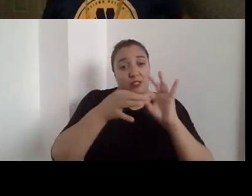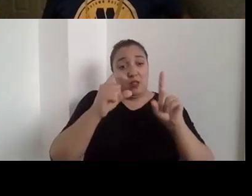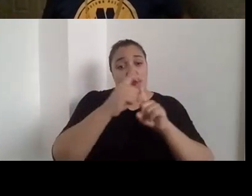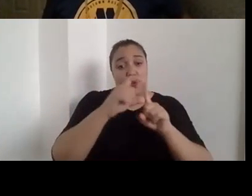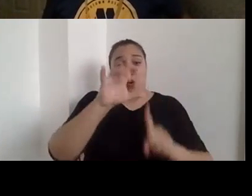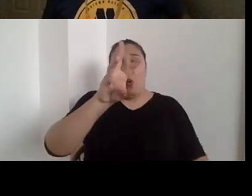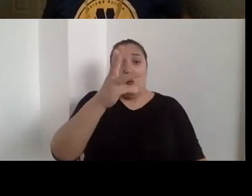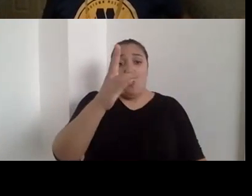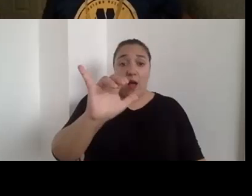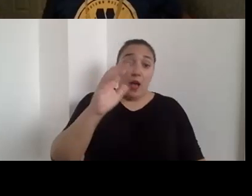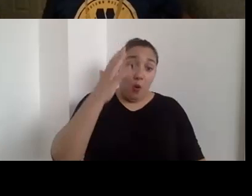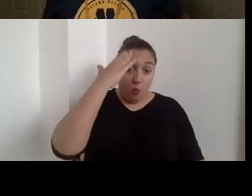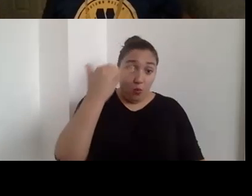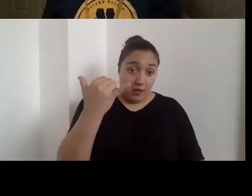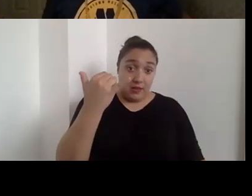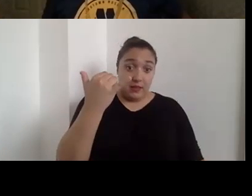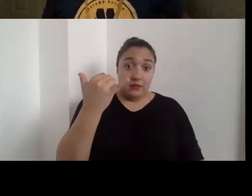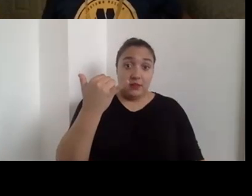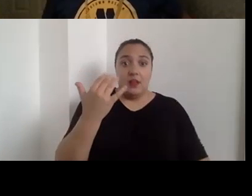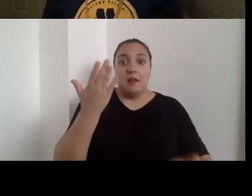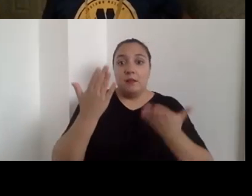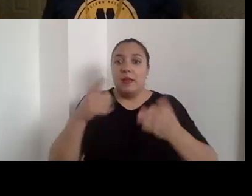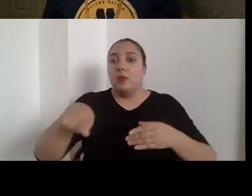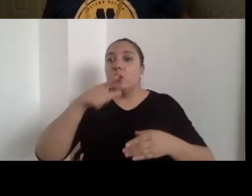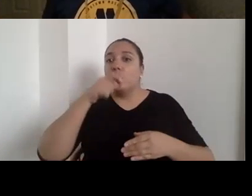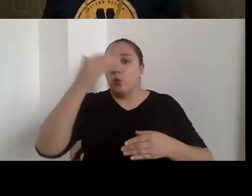those who know me a little closer approximately every three